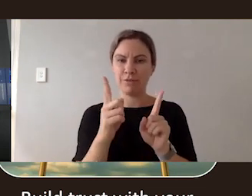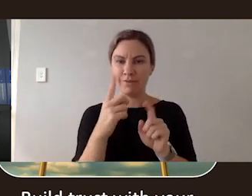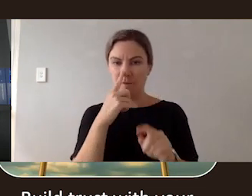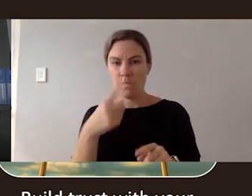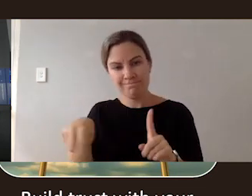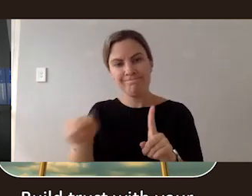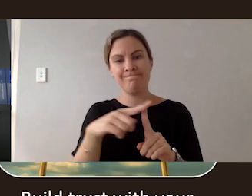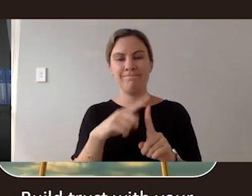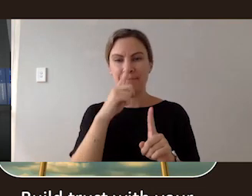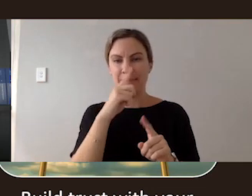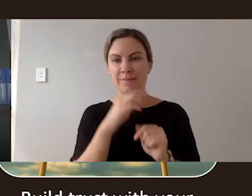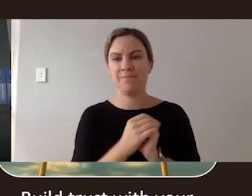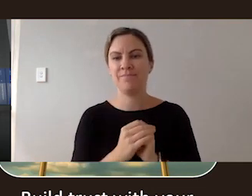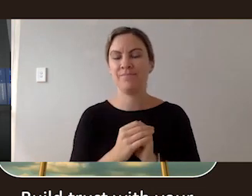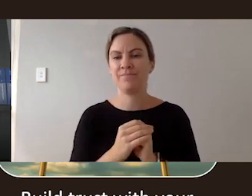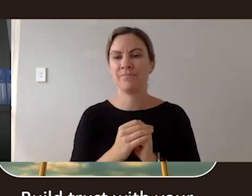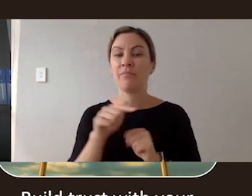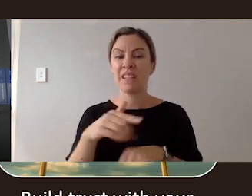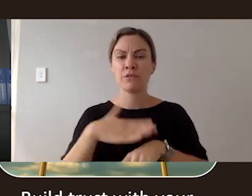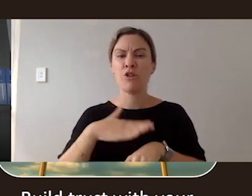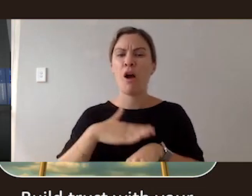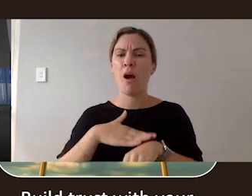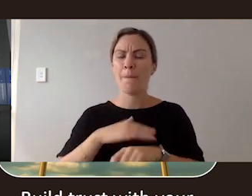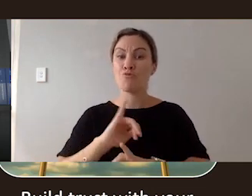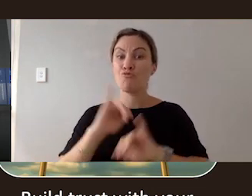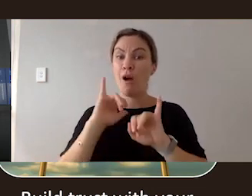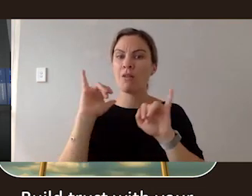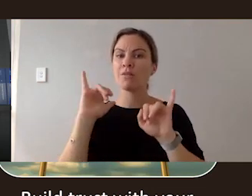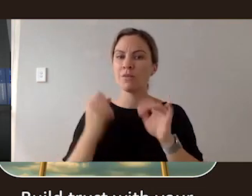times of crisis - that the opportunities emerge. And make no